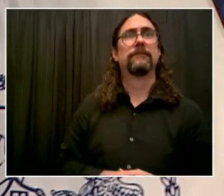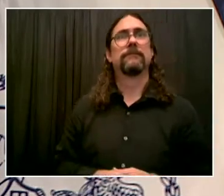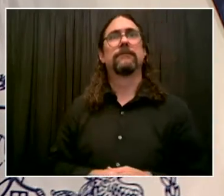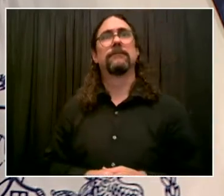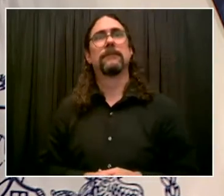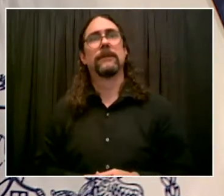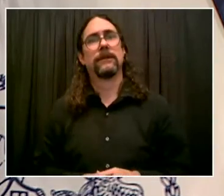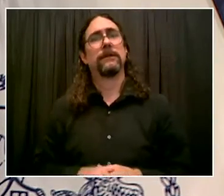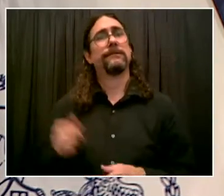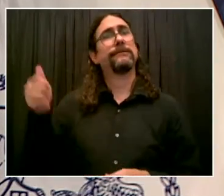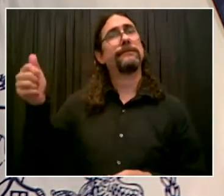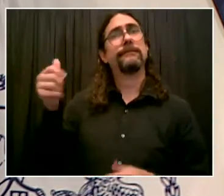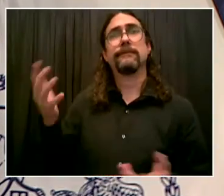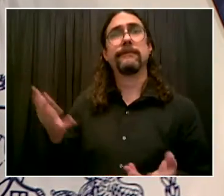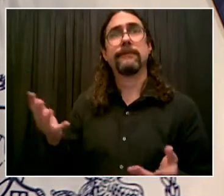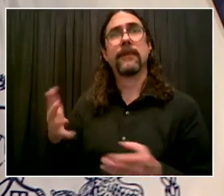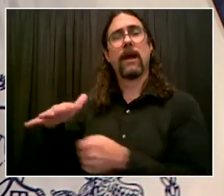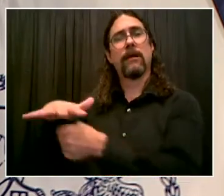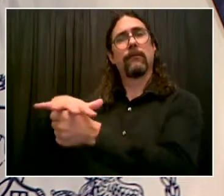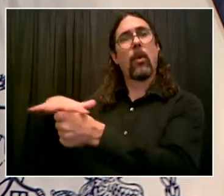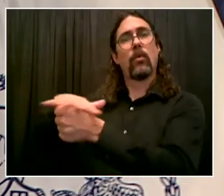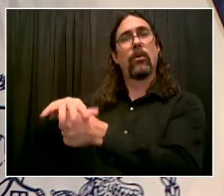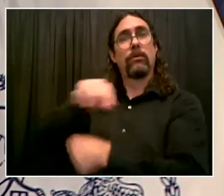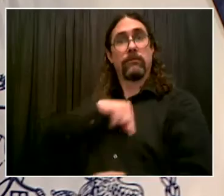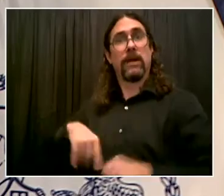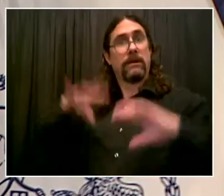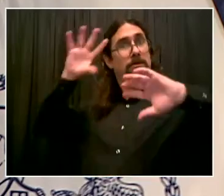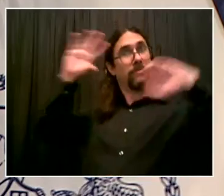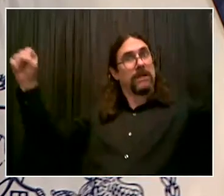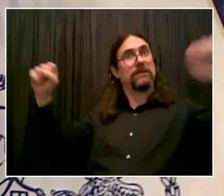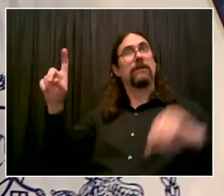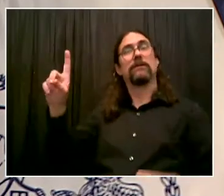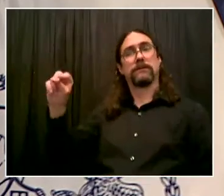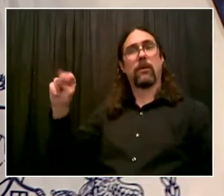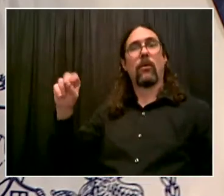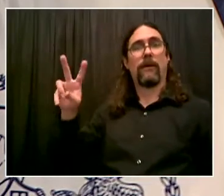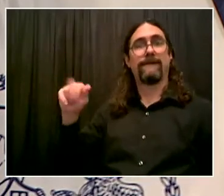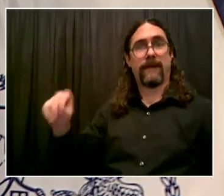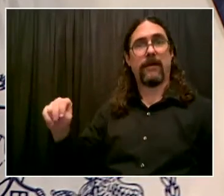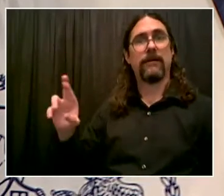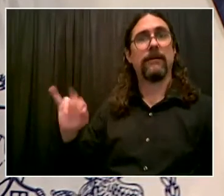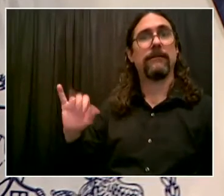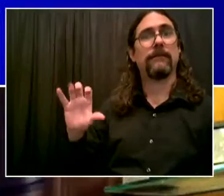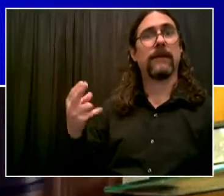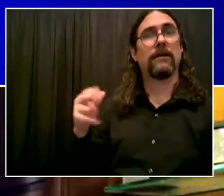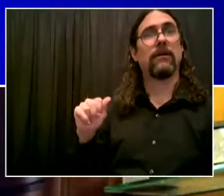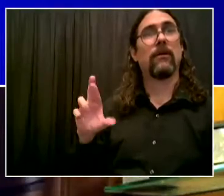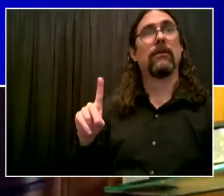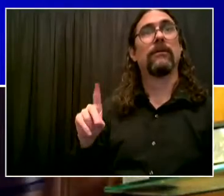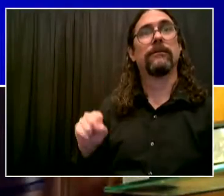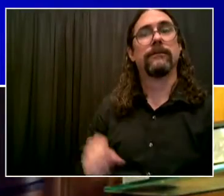AND TO UNDERSTAND THE IMPACT OF THE FOLKS TO BE REACHED. WE HAVE THE PRSIEDNTE OF